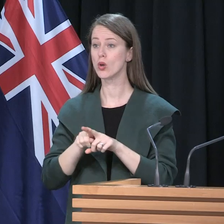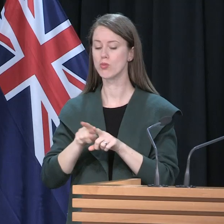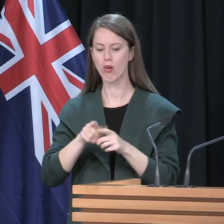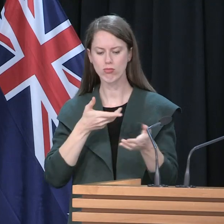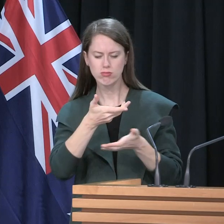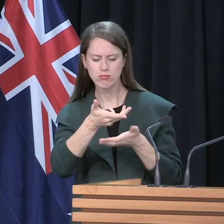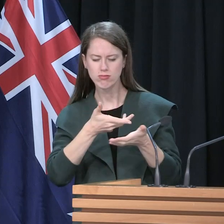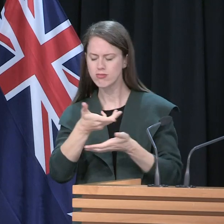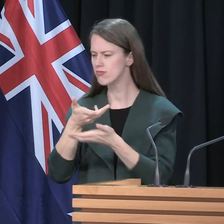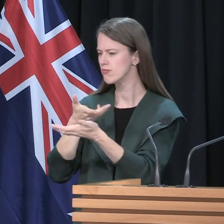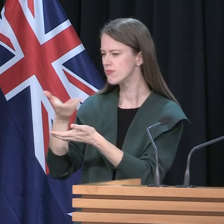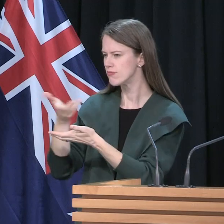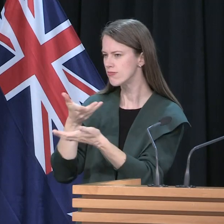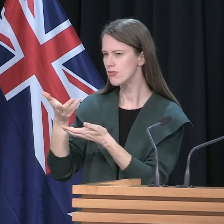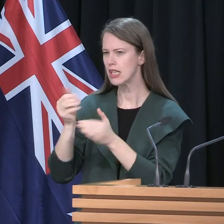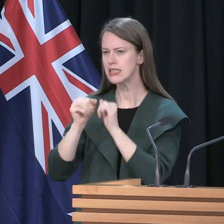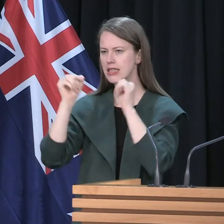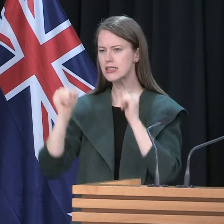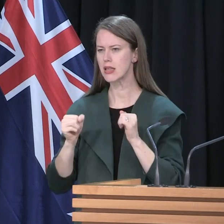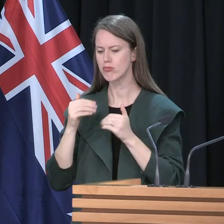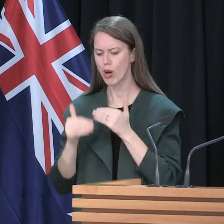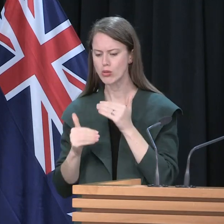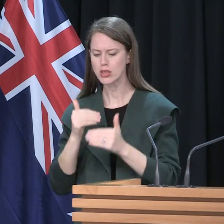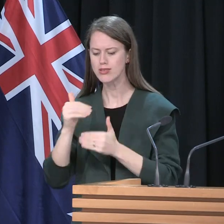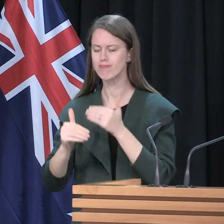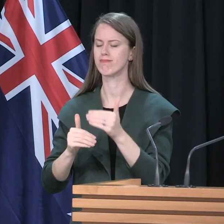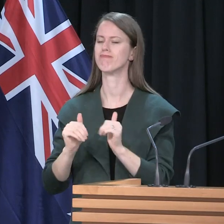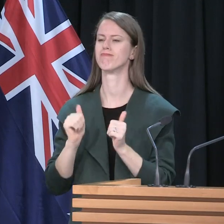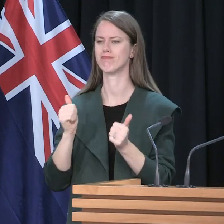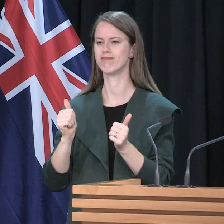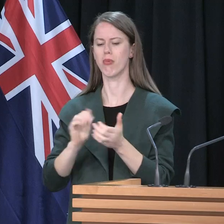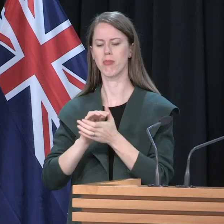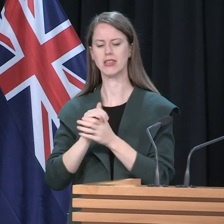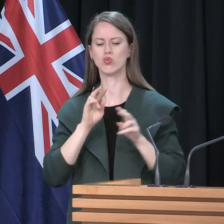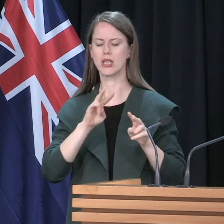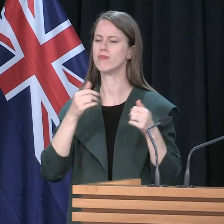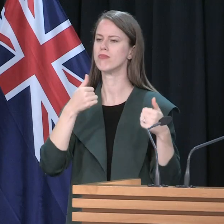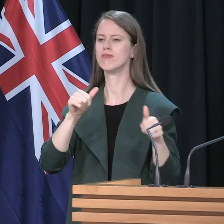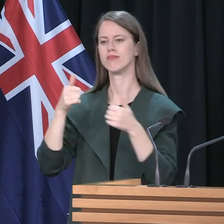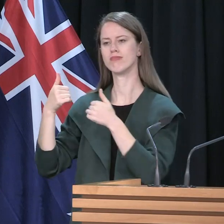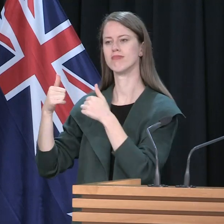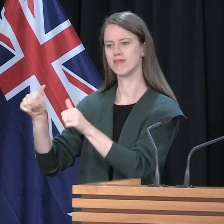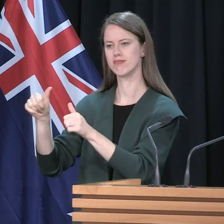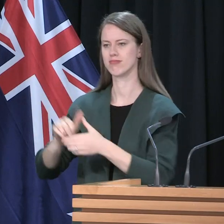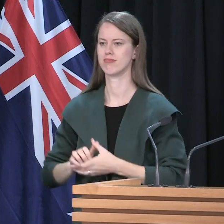and others safe. I had the opportunity to discuss with them at length how our systems